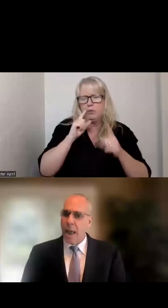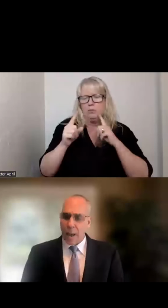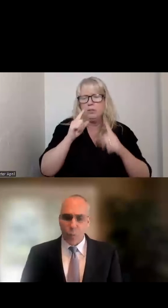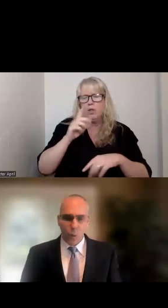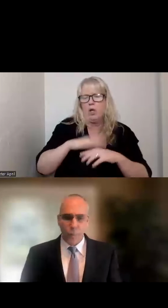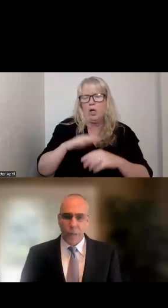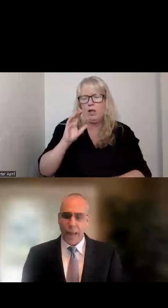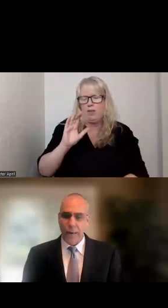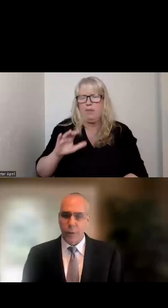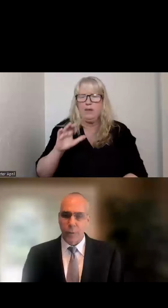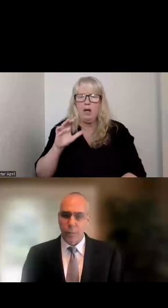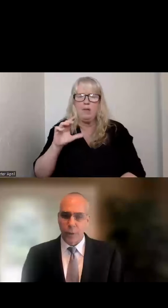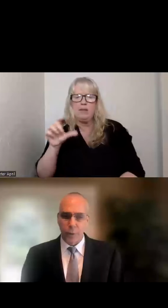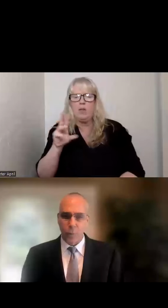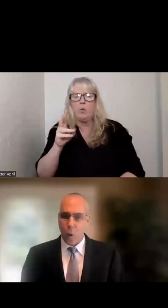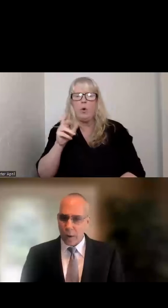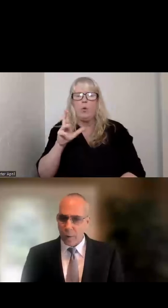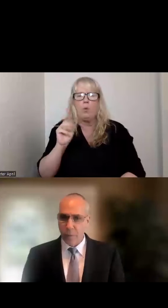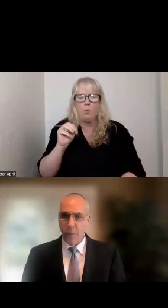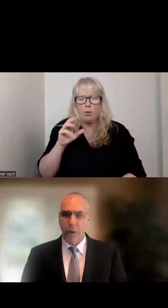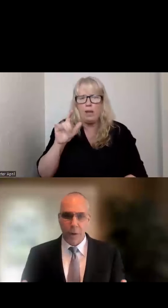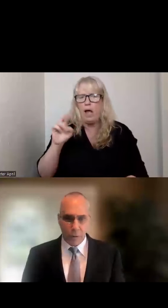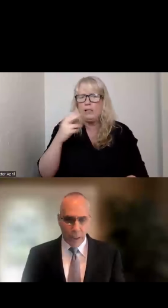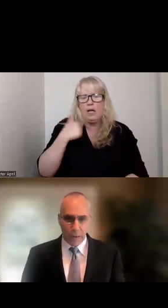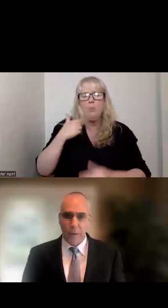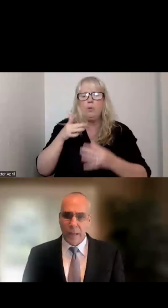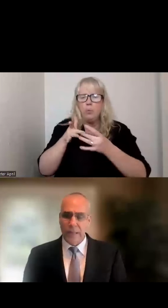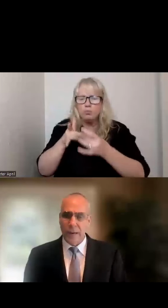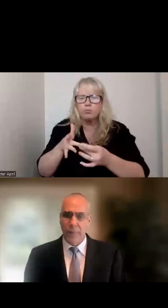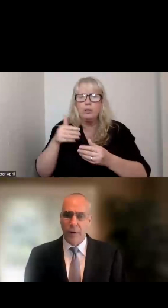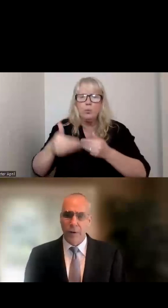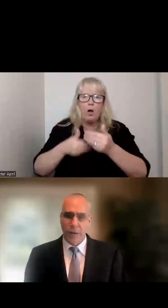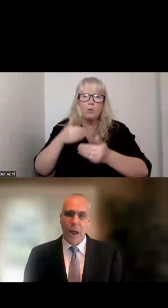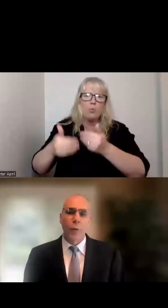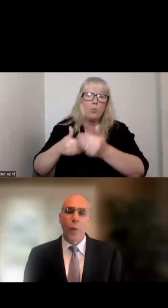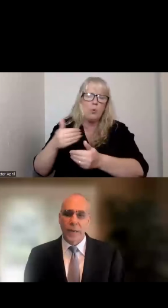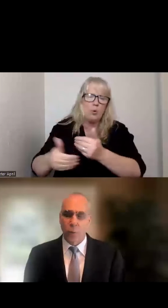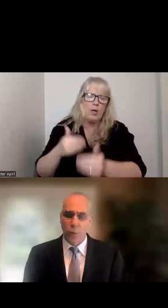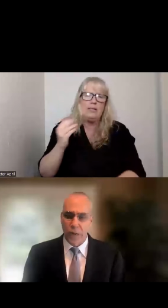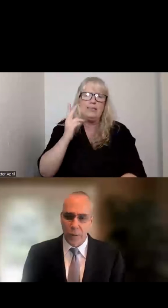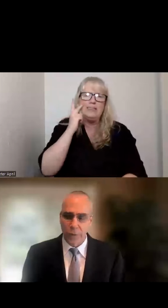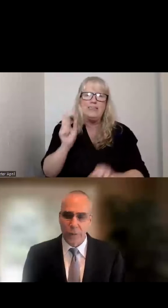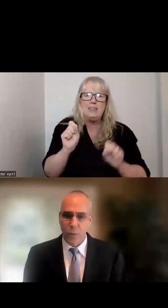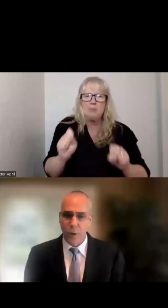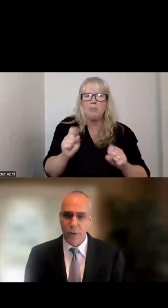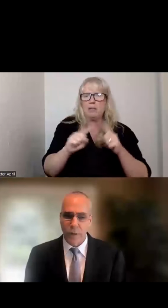AND WE WILL BE GLAD TO WALK YOU THROUGH IT AND LET'S SEE IF THERE IS OTHER WAYS THAT WE CAN DEAL WITH THESE SITUATIONS.